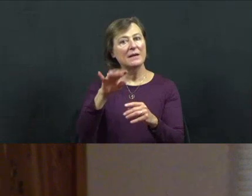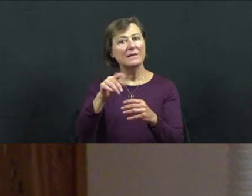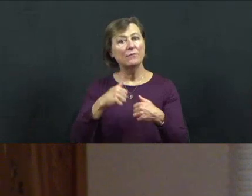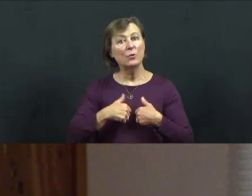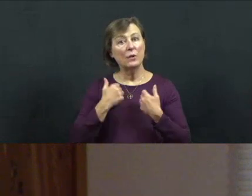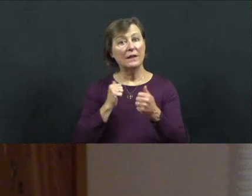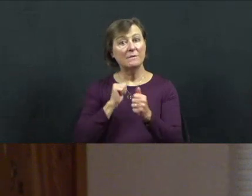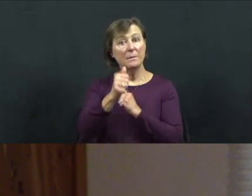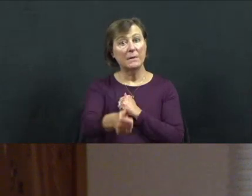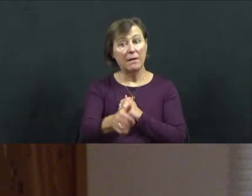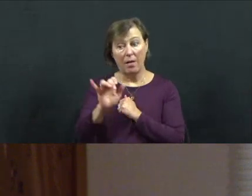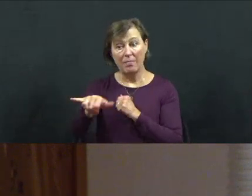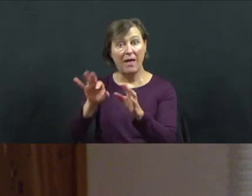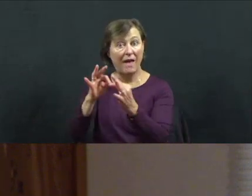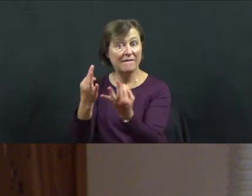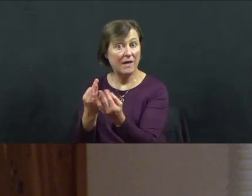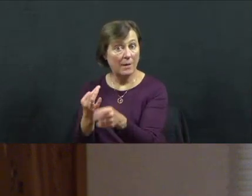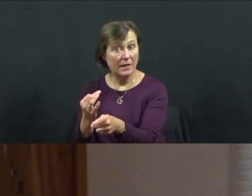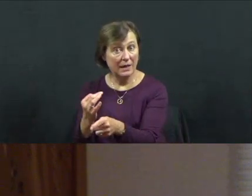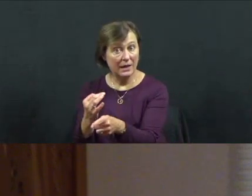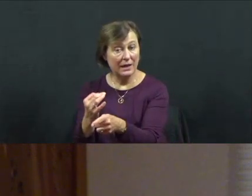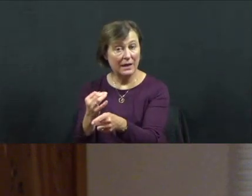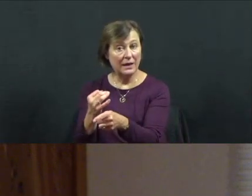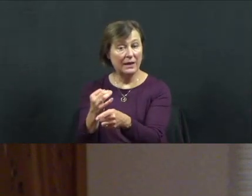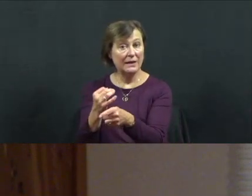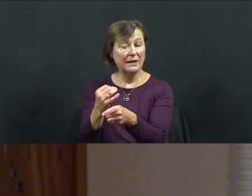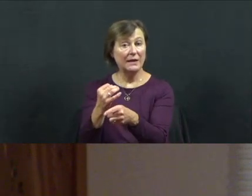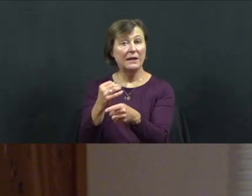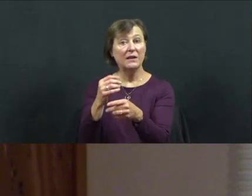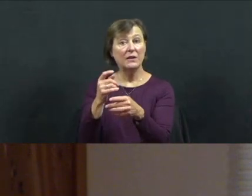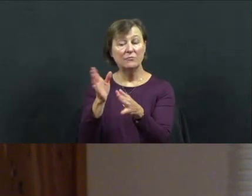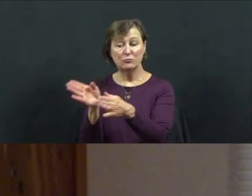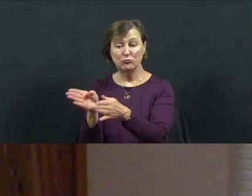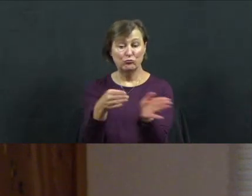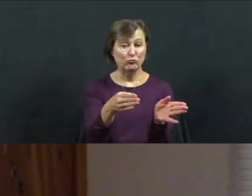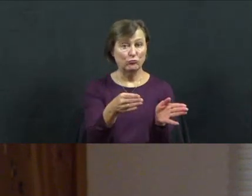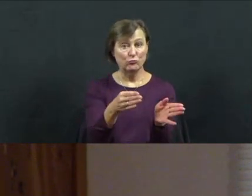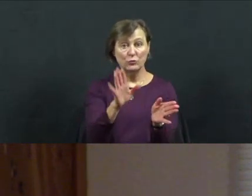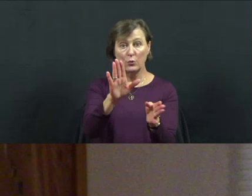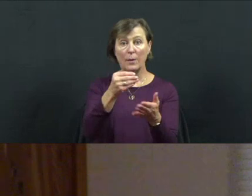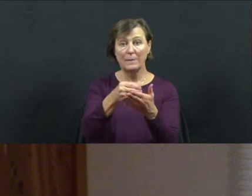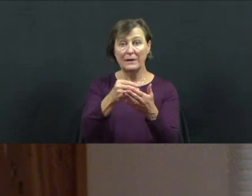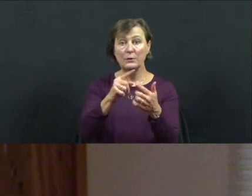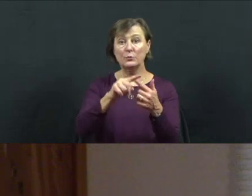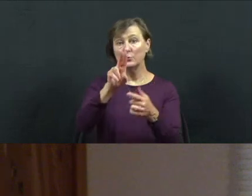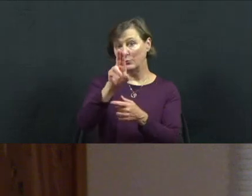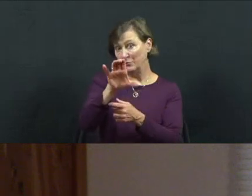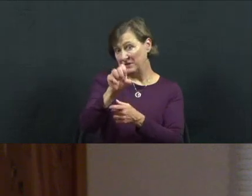member, maybe that asset could be directed to UUCS.